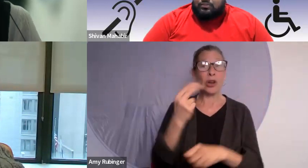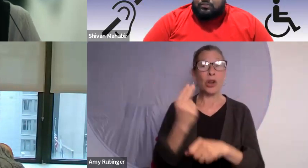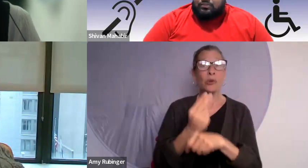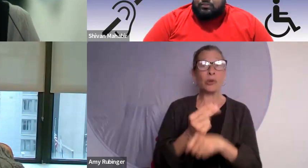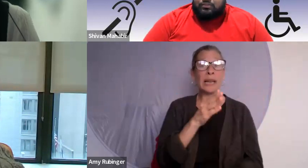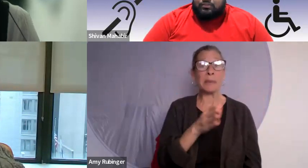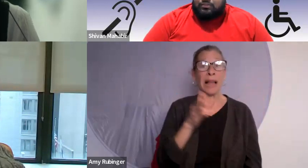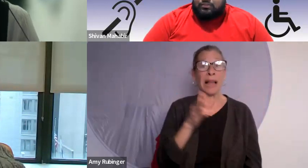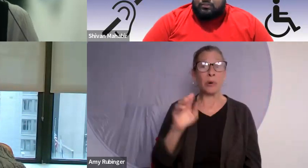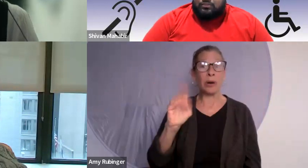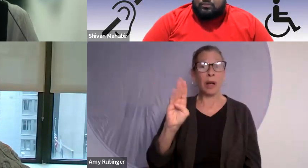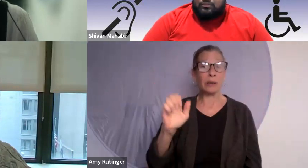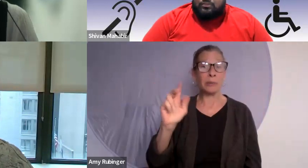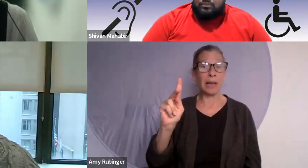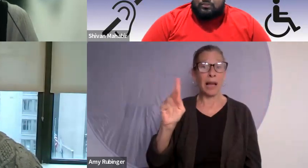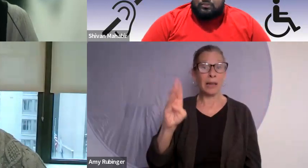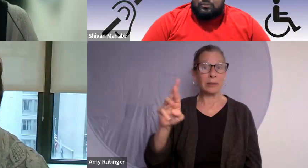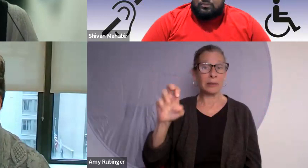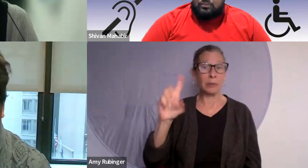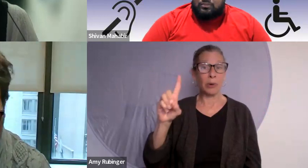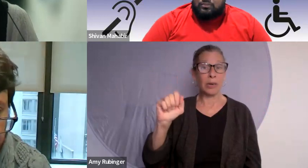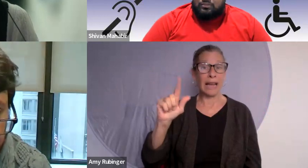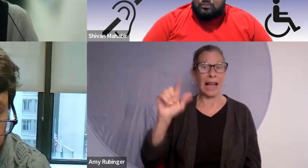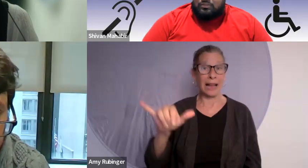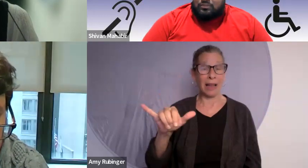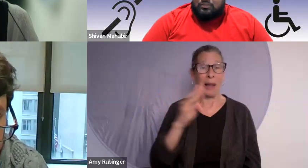Ally: Challenges and Opportunities". The speaker for